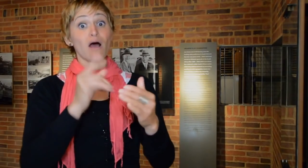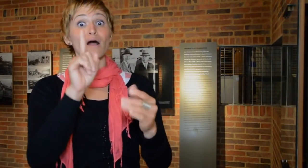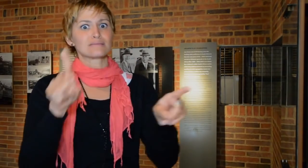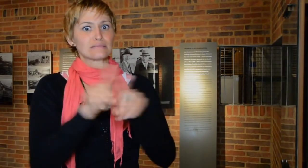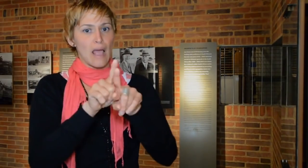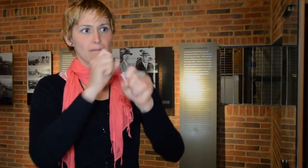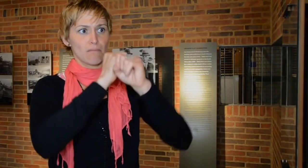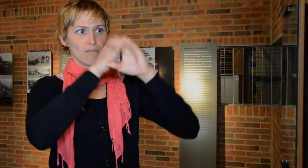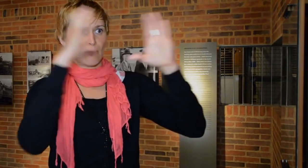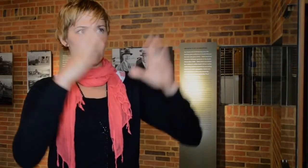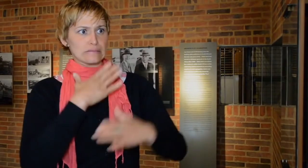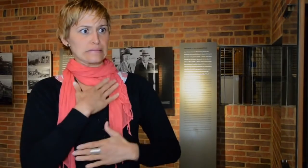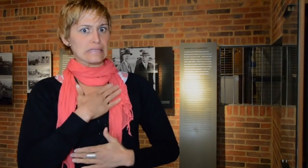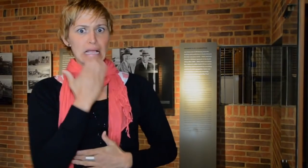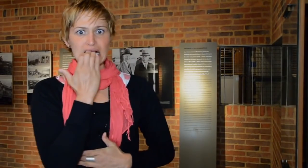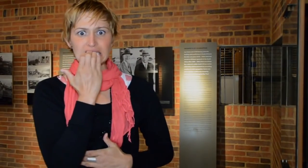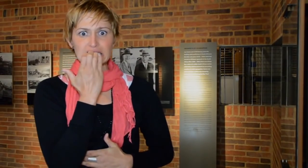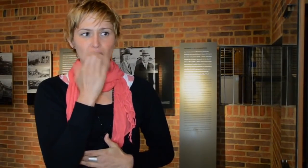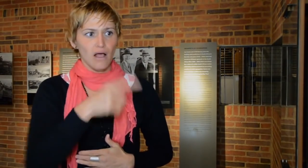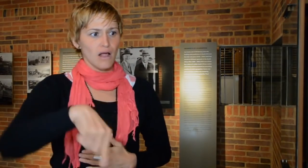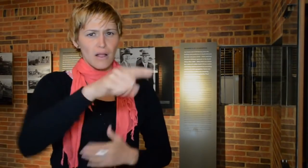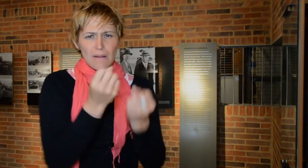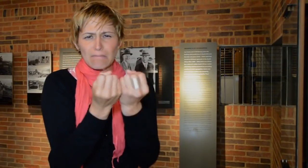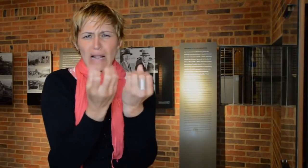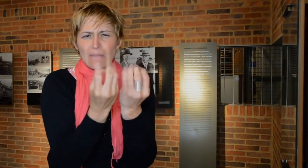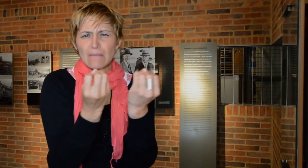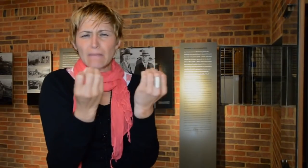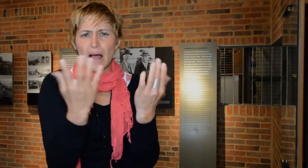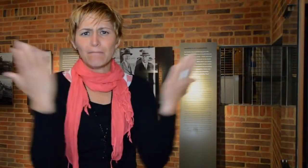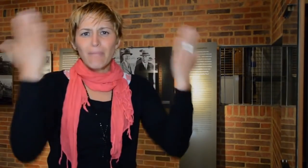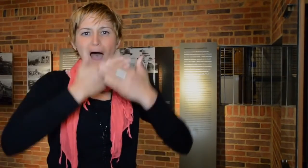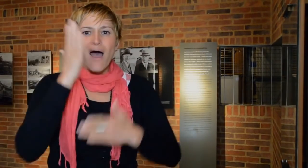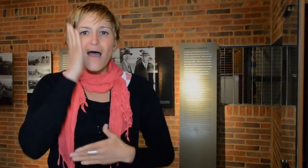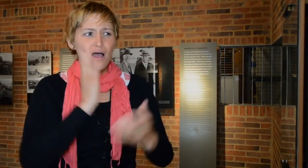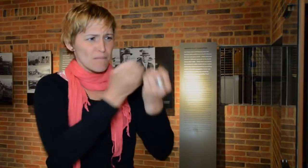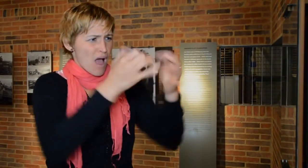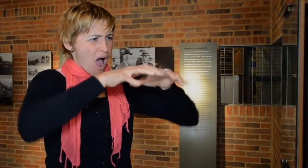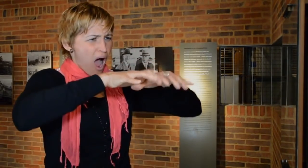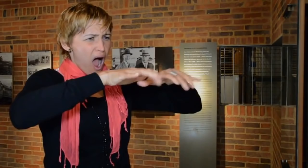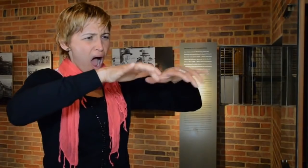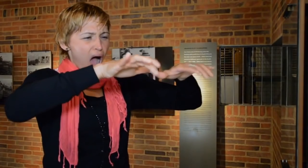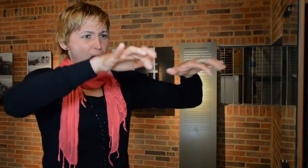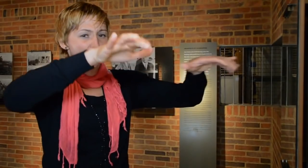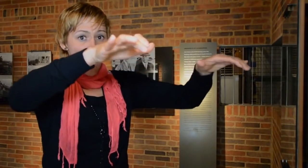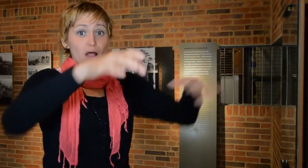They agreed to be friends and work together towards the vision. The fear of apartheid was that the majority